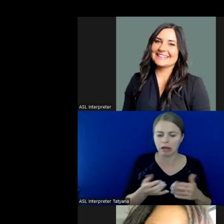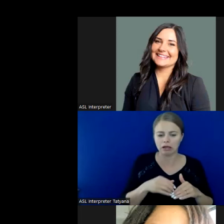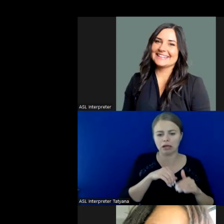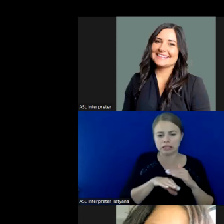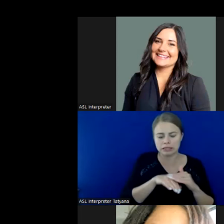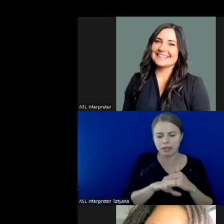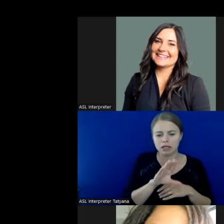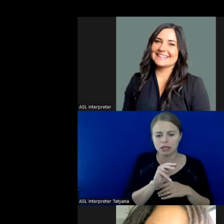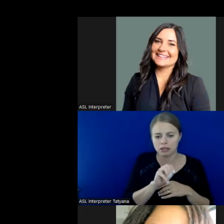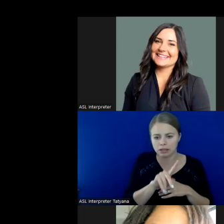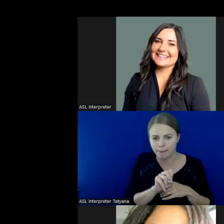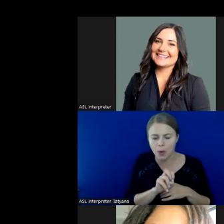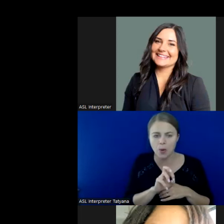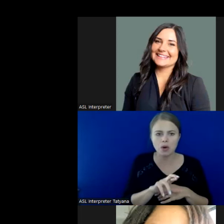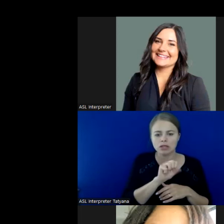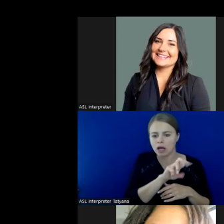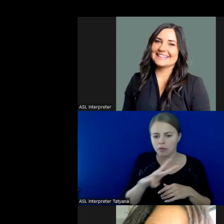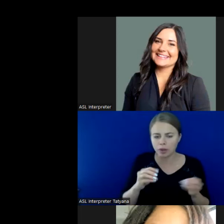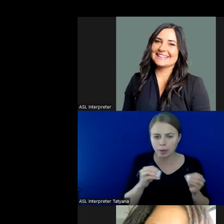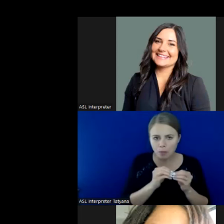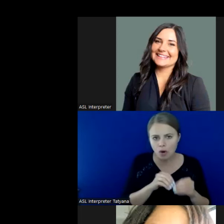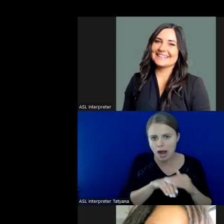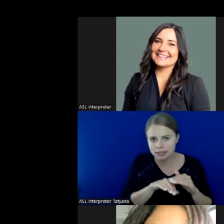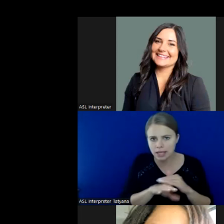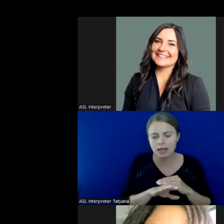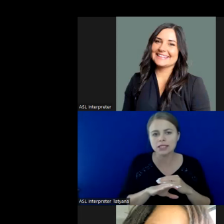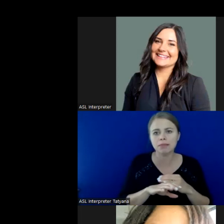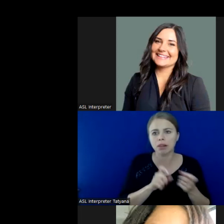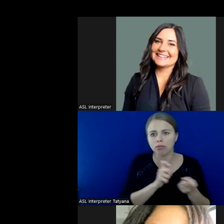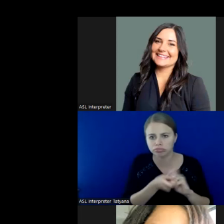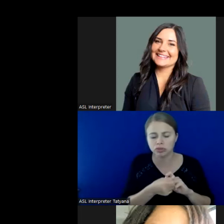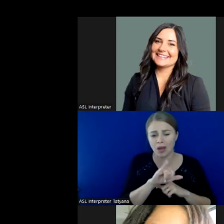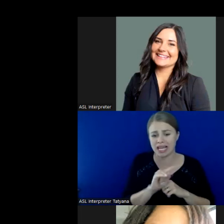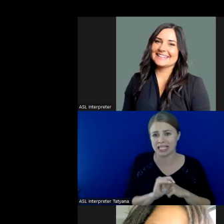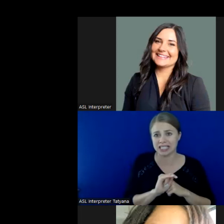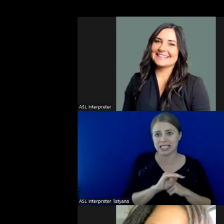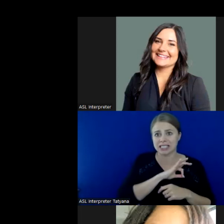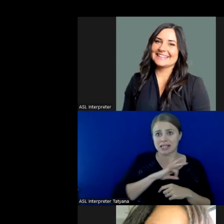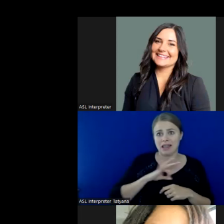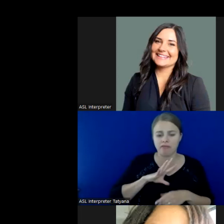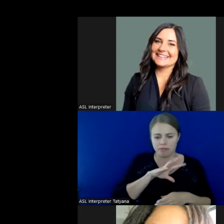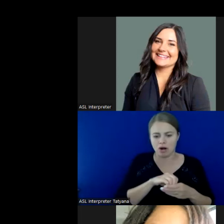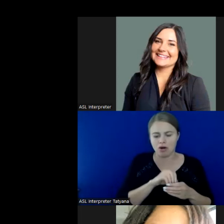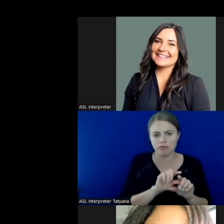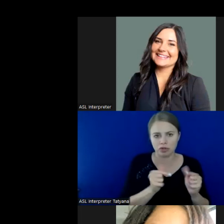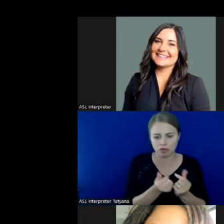that make software more accessible. So, IT staff is part of that group that needs to have access and have knowledge of this.